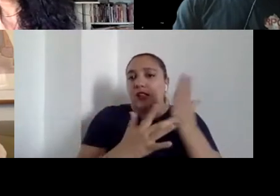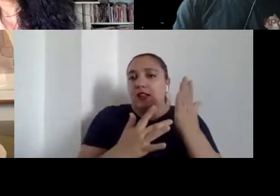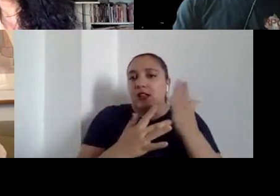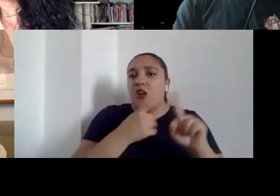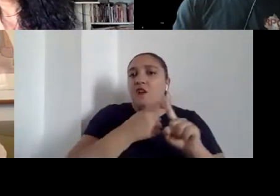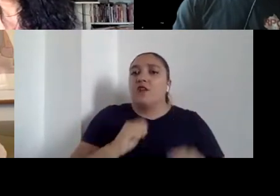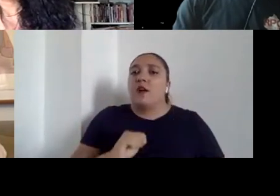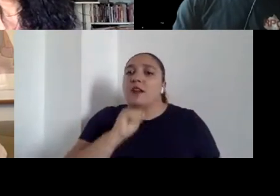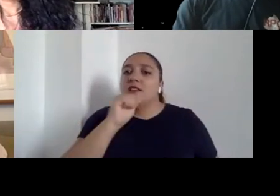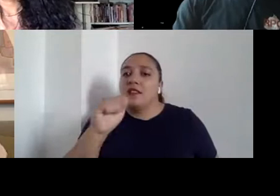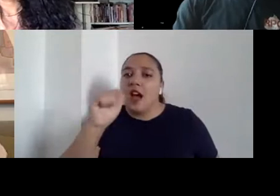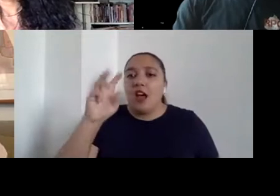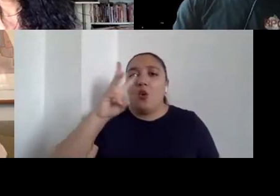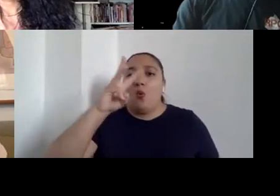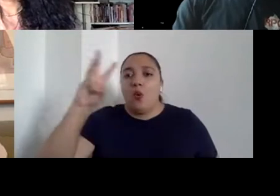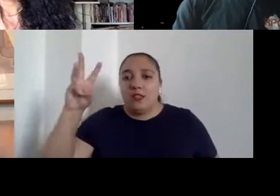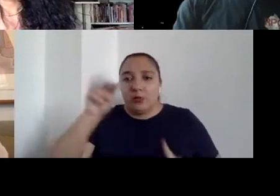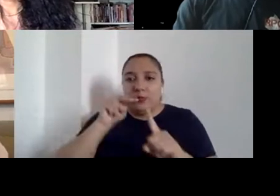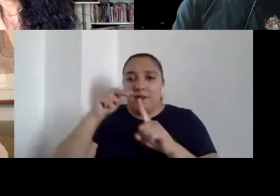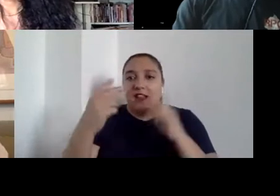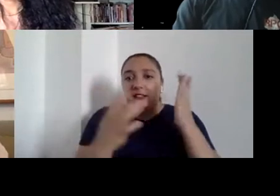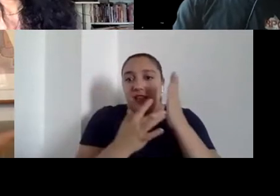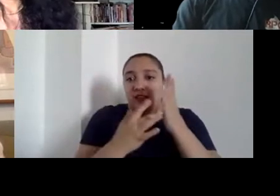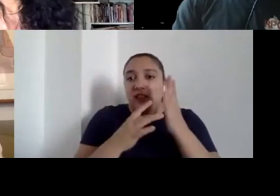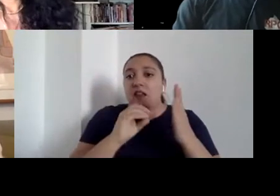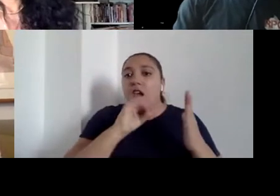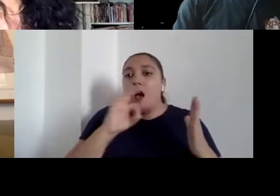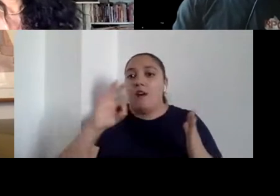technologies of spirituality and nature and I felt like that applied